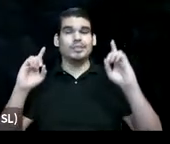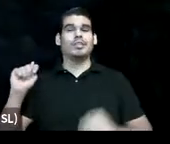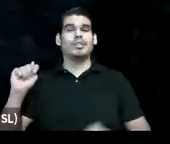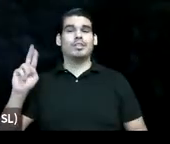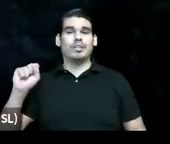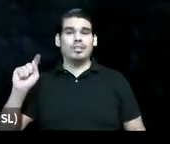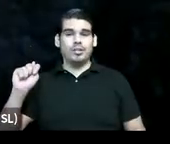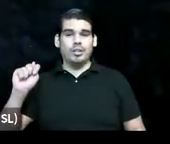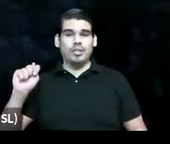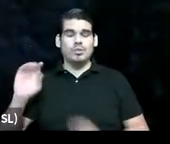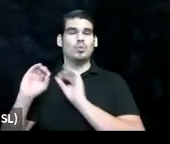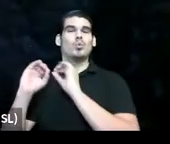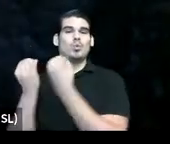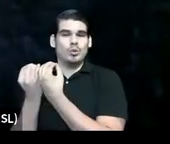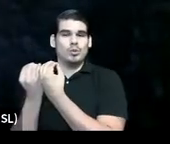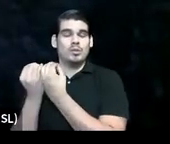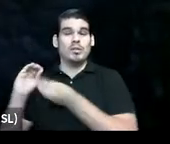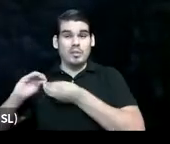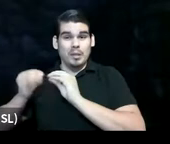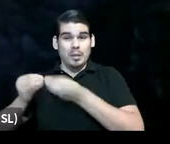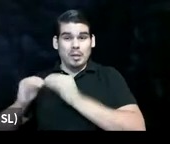14,500 I'm sorry what the numbers. I'm not even looking at it right and this is copy